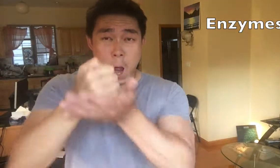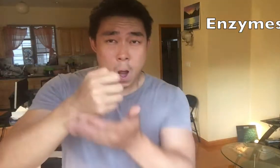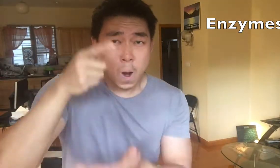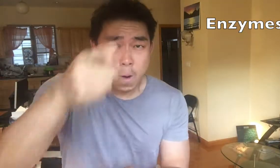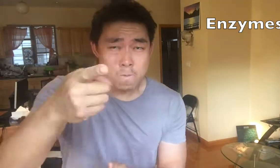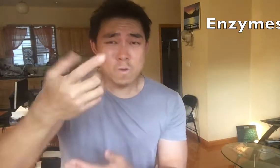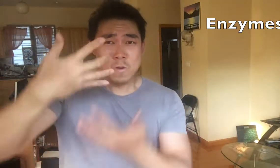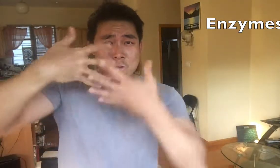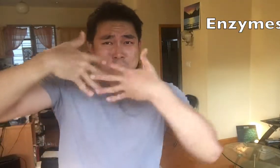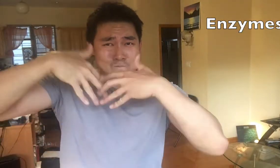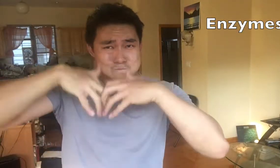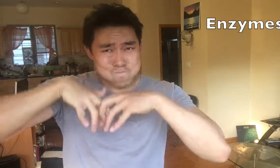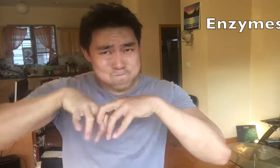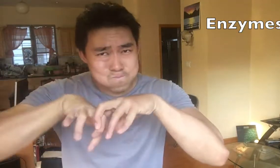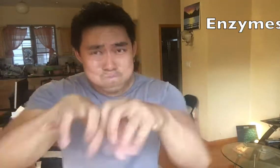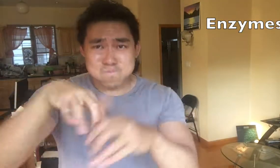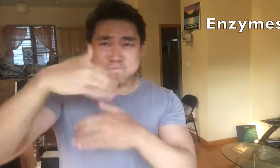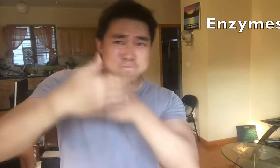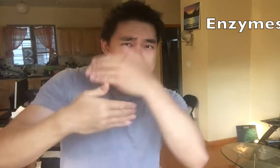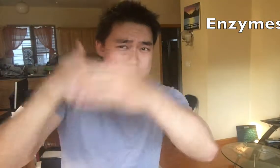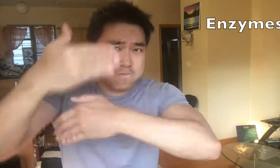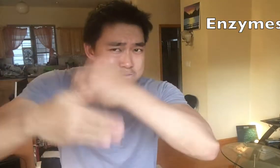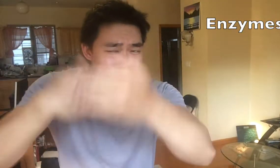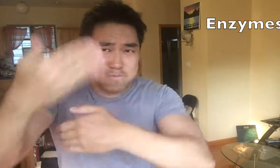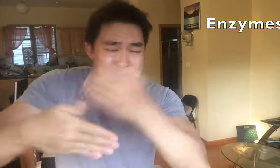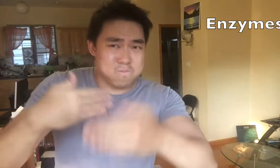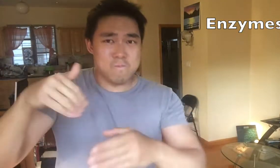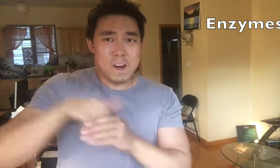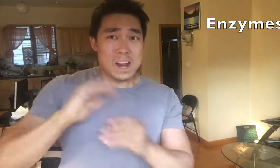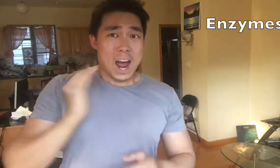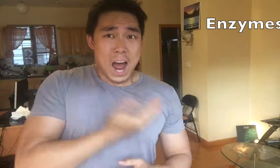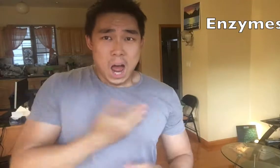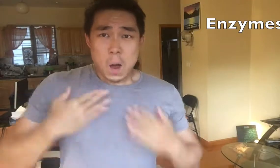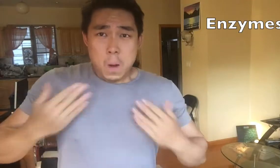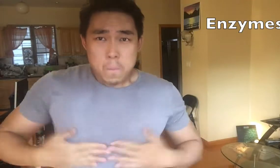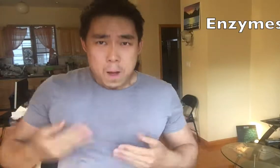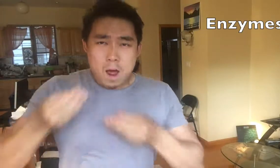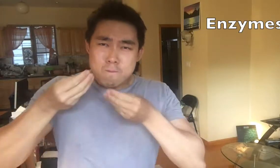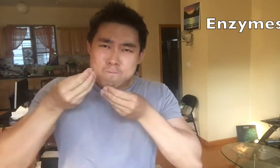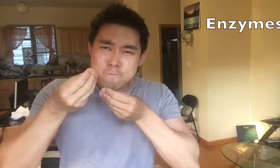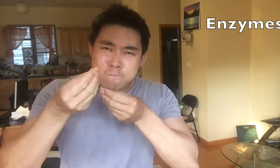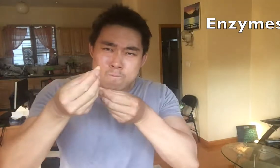With an enzyme, chemical reactions go much faster than they would without the enzyme